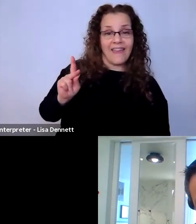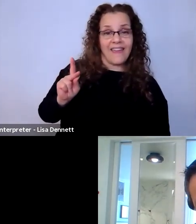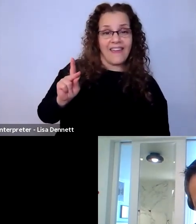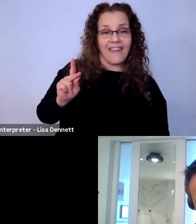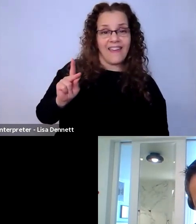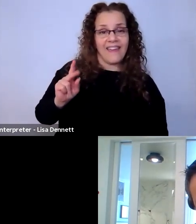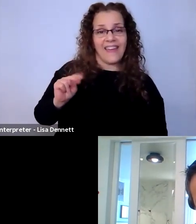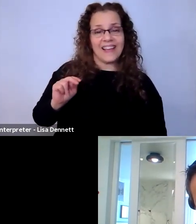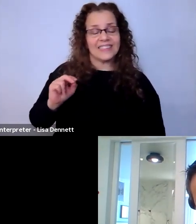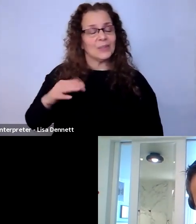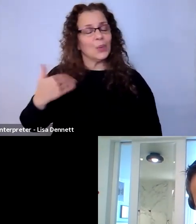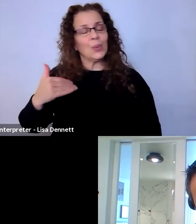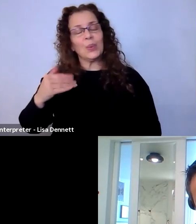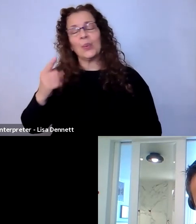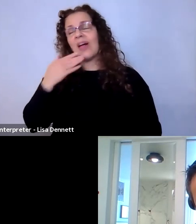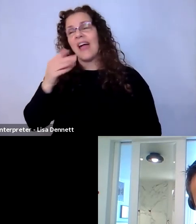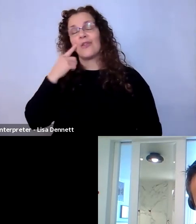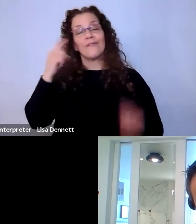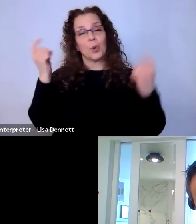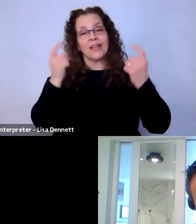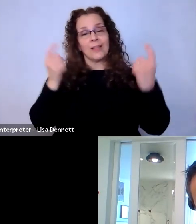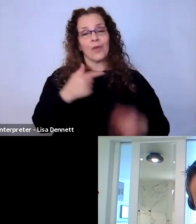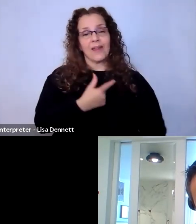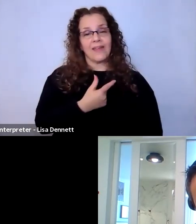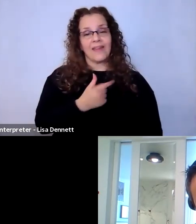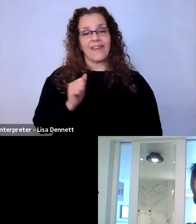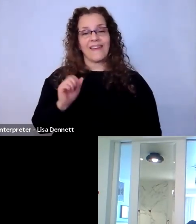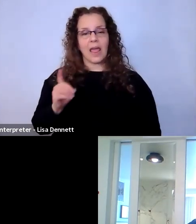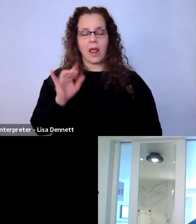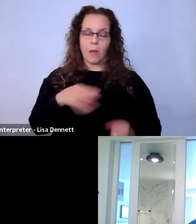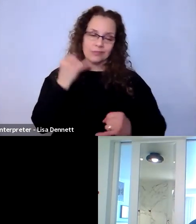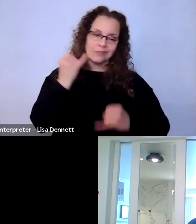and thank you for for celebrating God, and that was the last question, believe it or